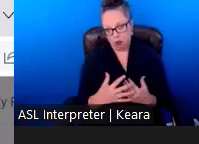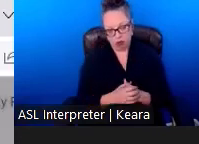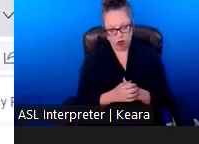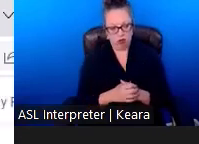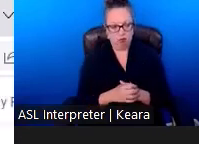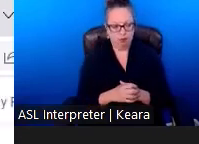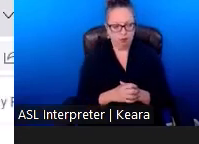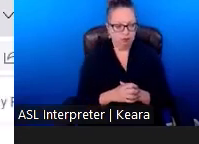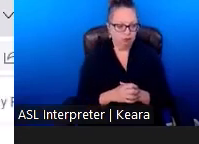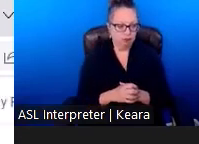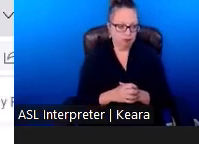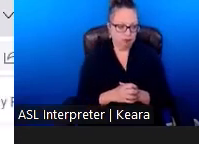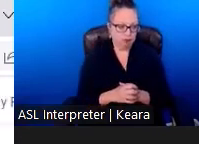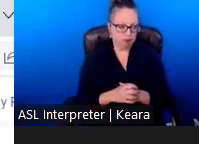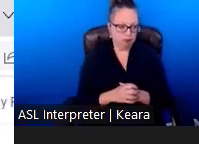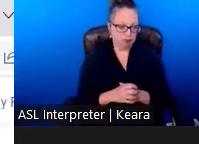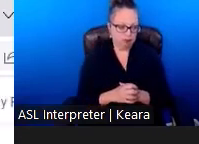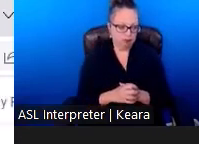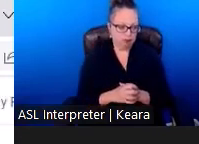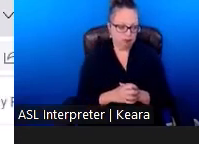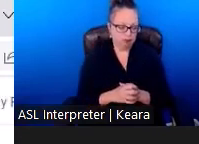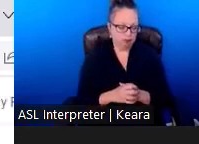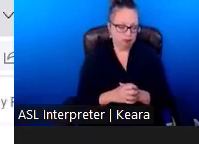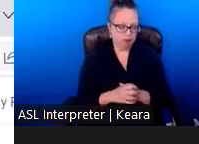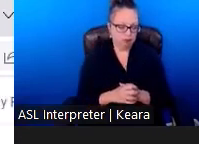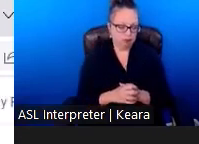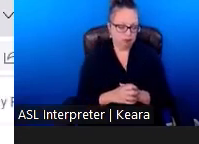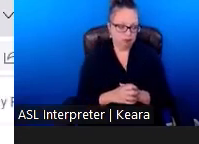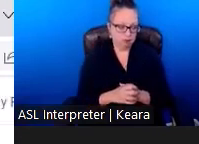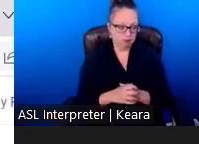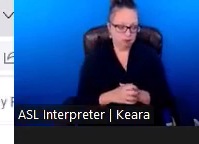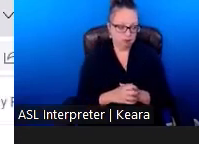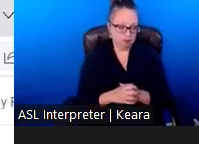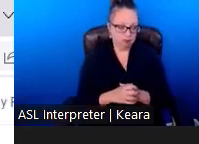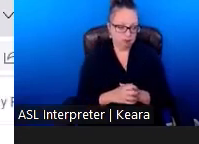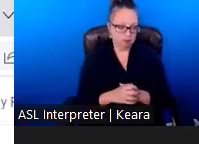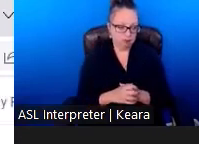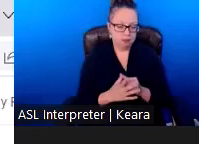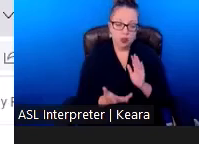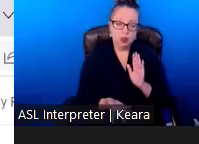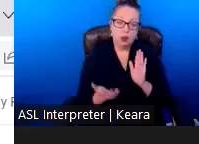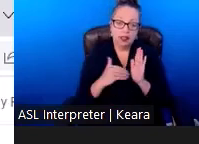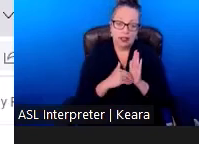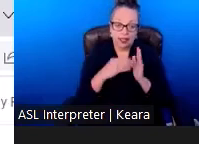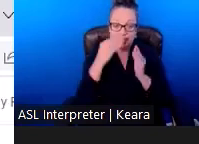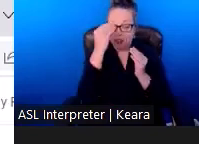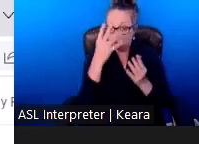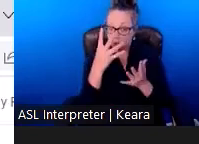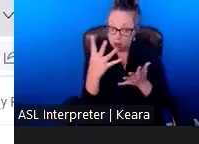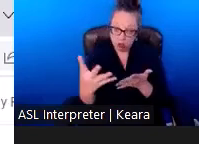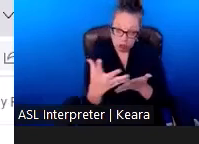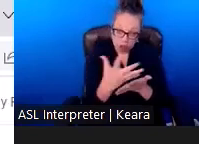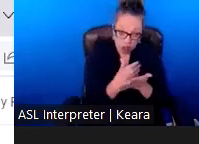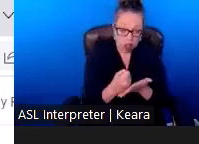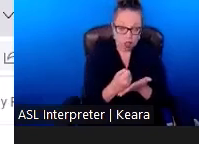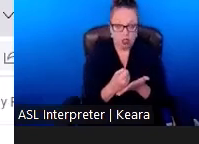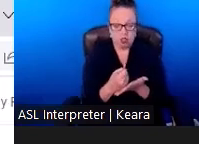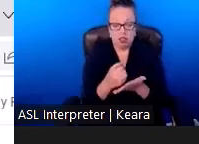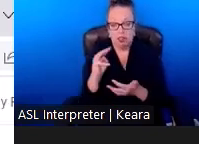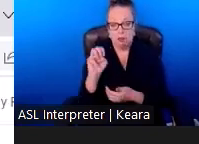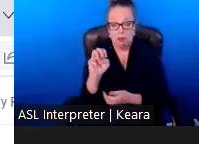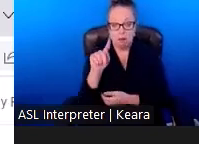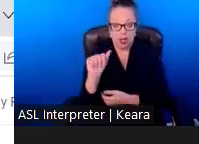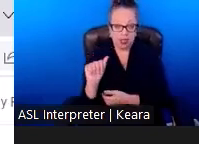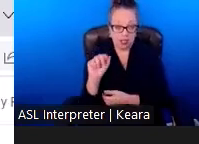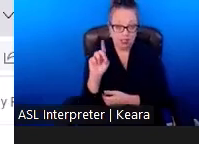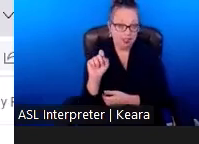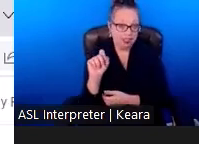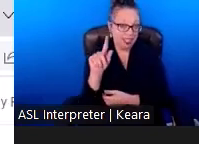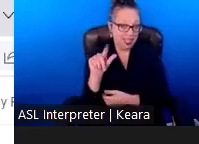Again, the information that’s collected here may look different depending on your